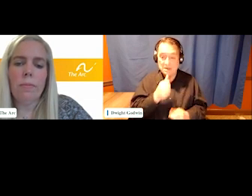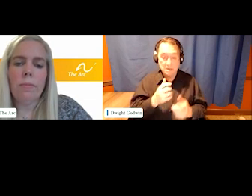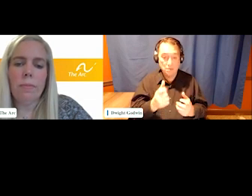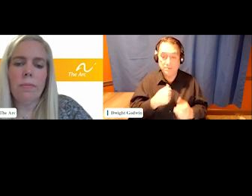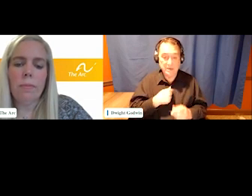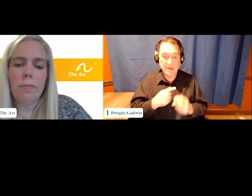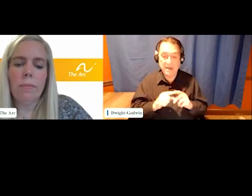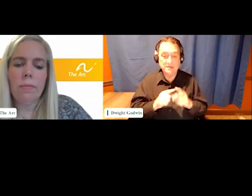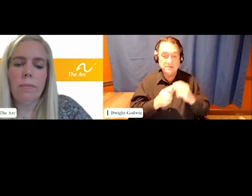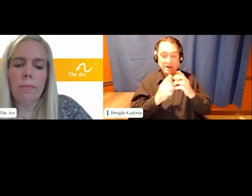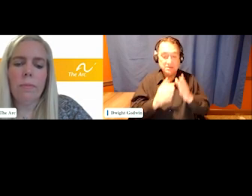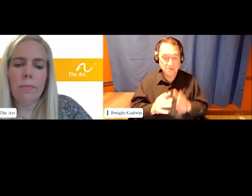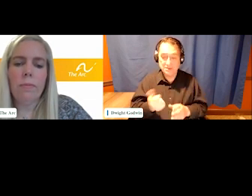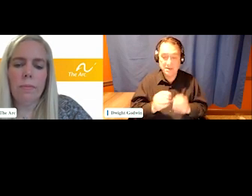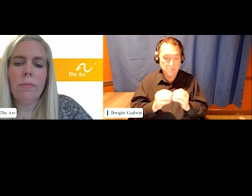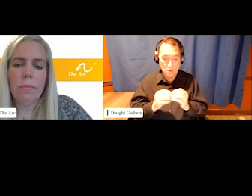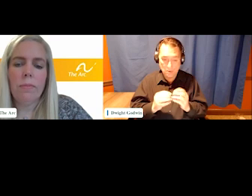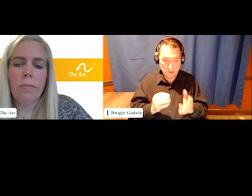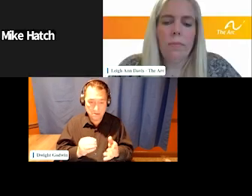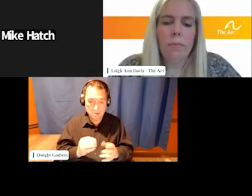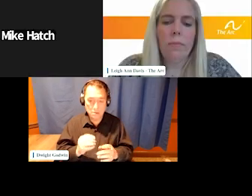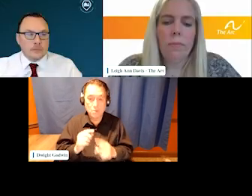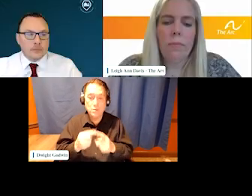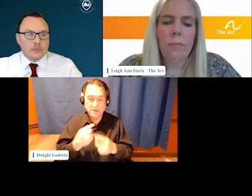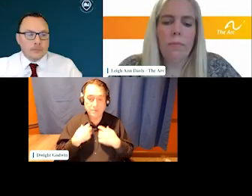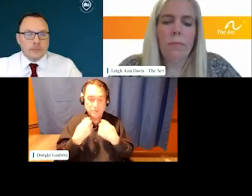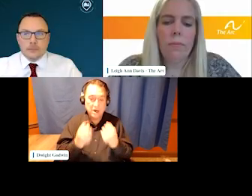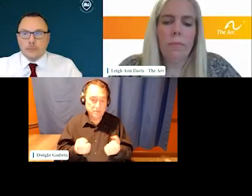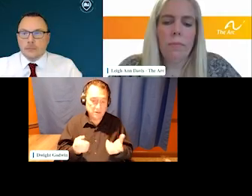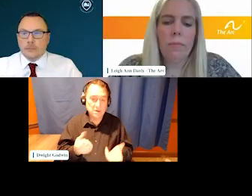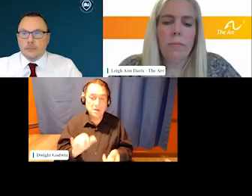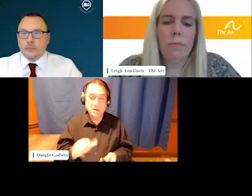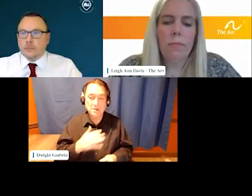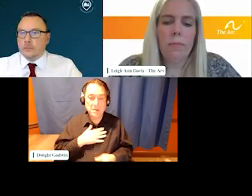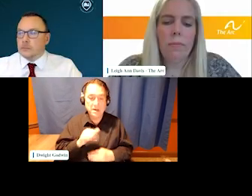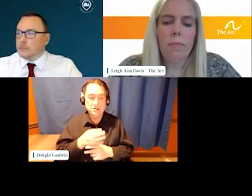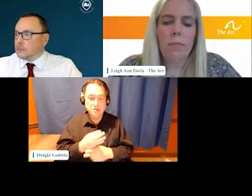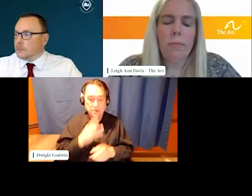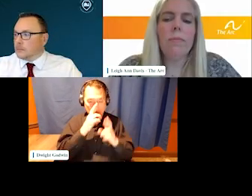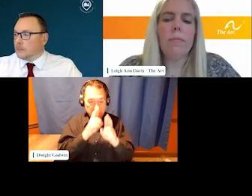once they were recovered, and that was something that my job respected.